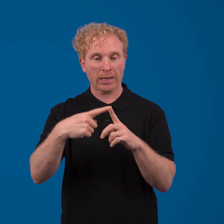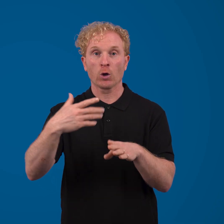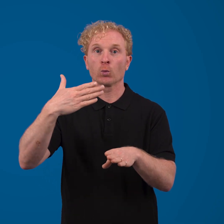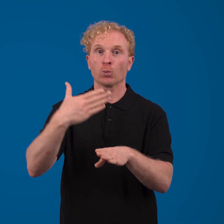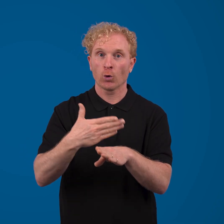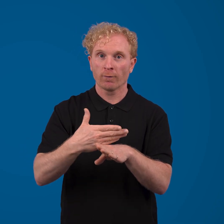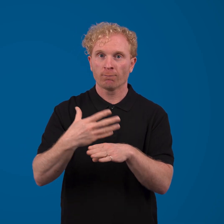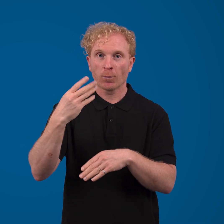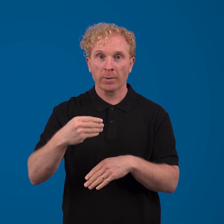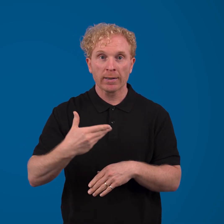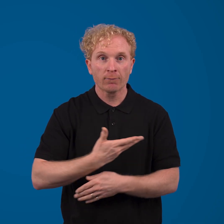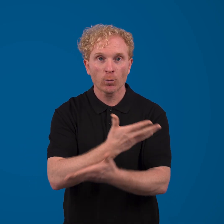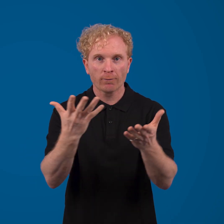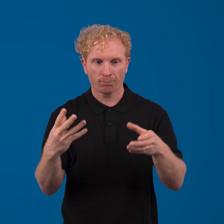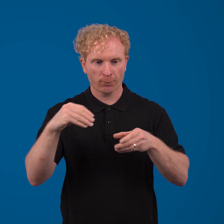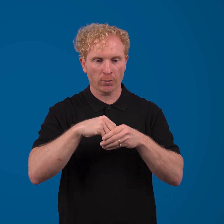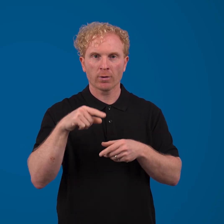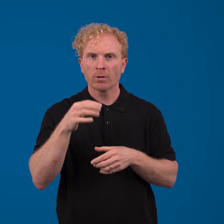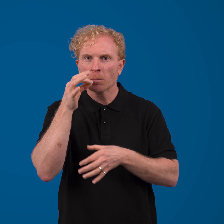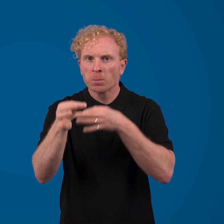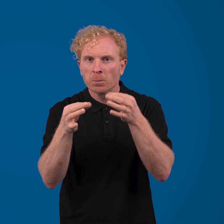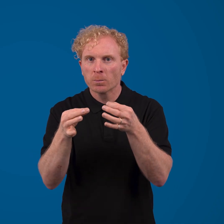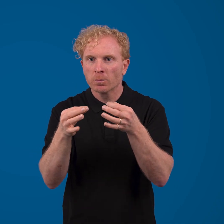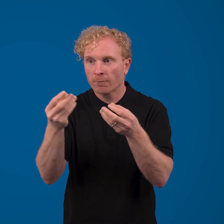and the work of everyone involved in the inquiry